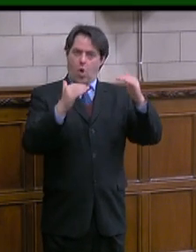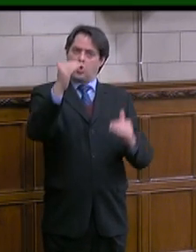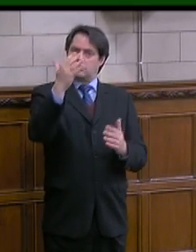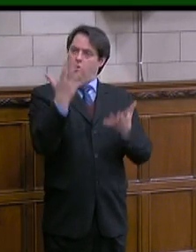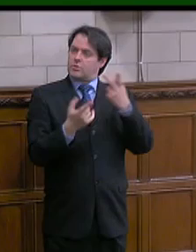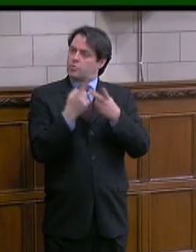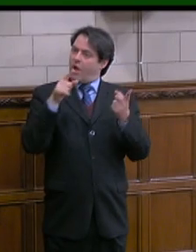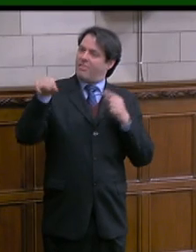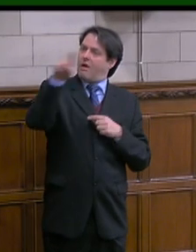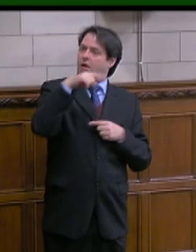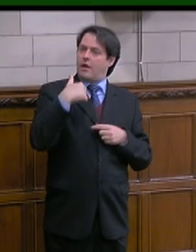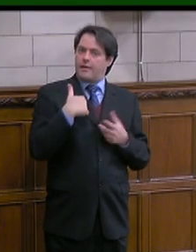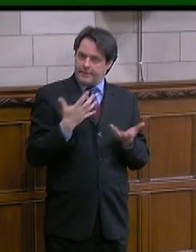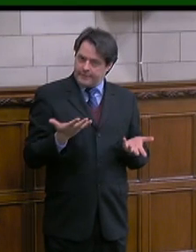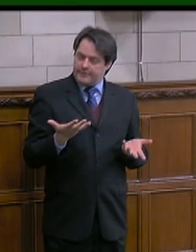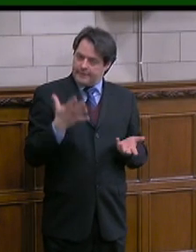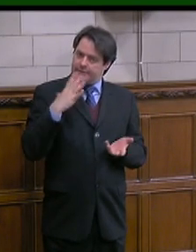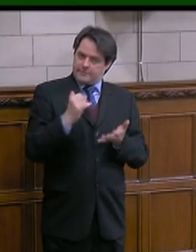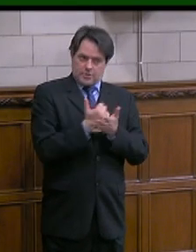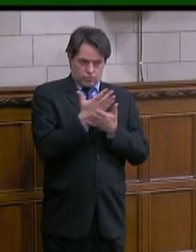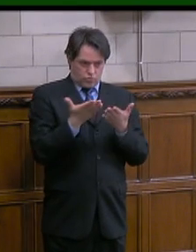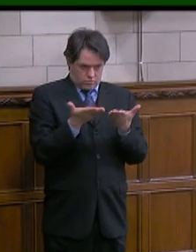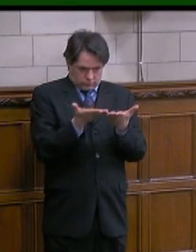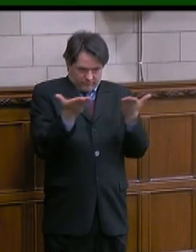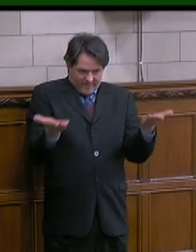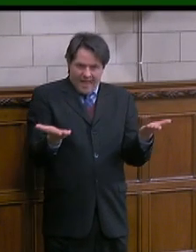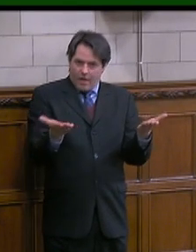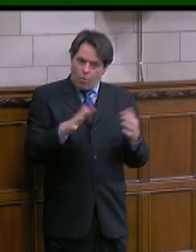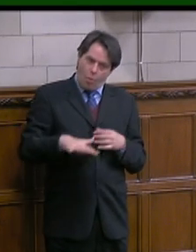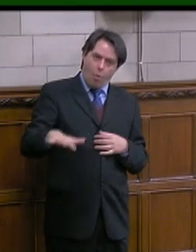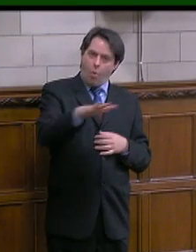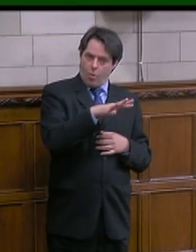results than another child. We need to ensure we are taking steps to combat that.